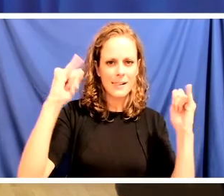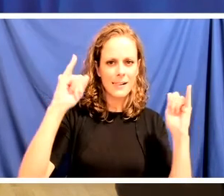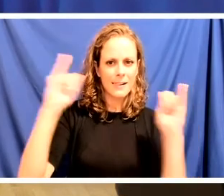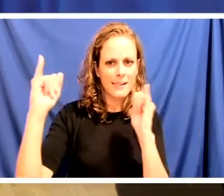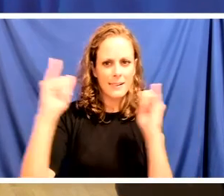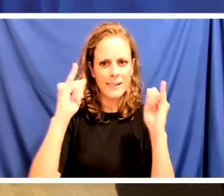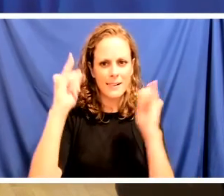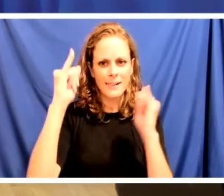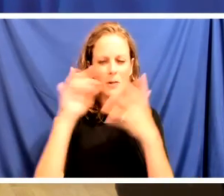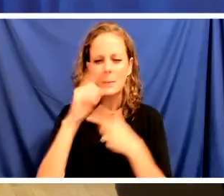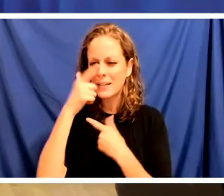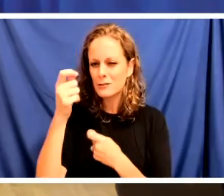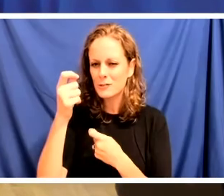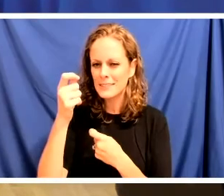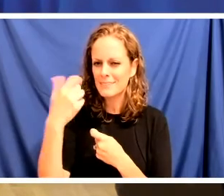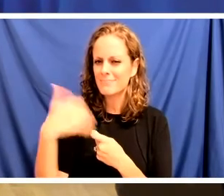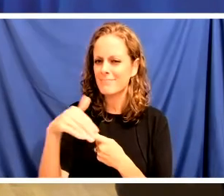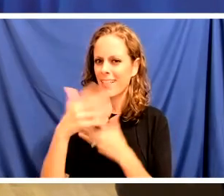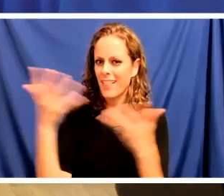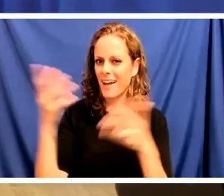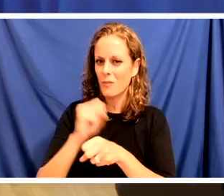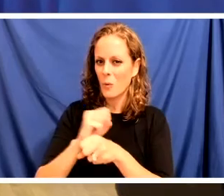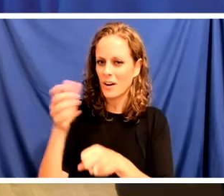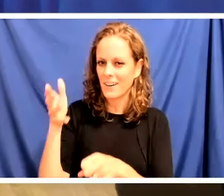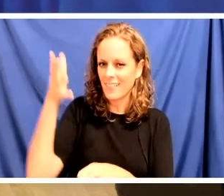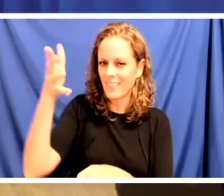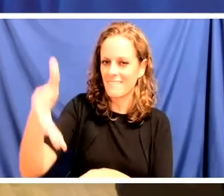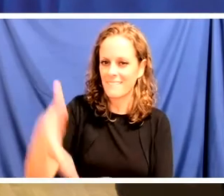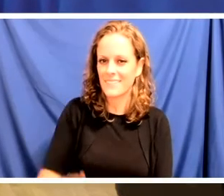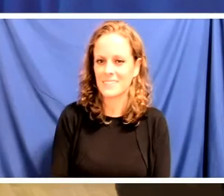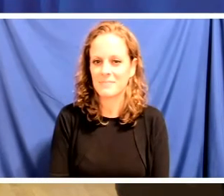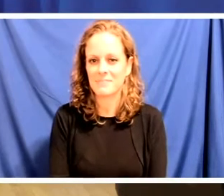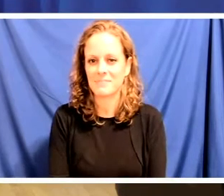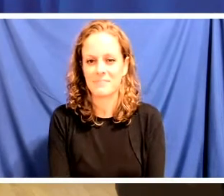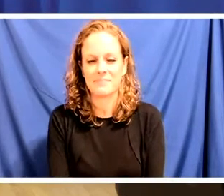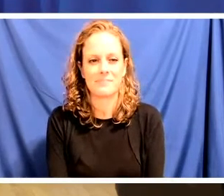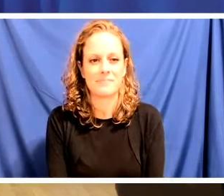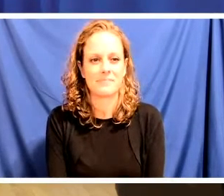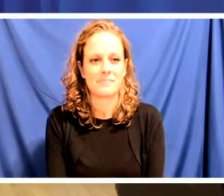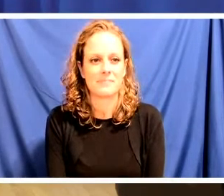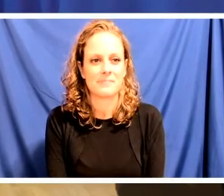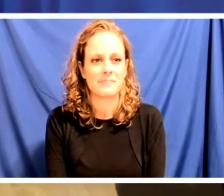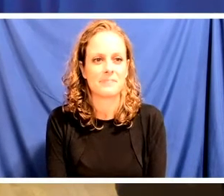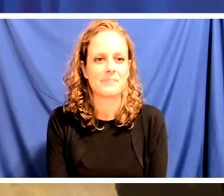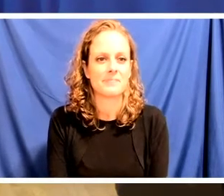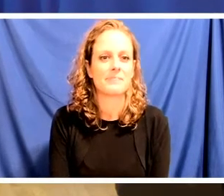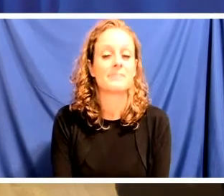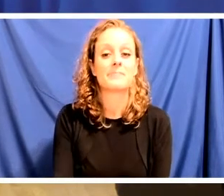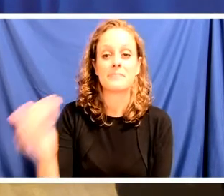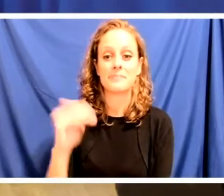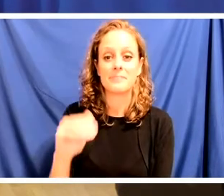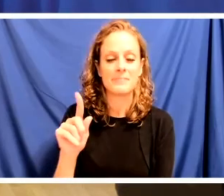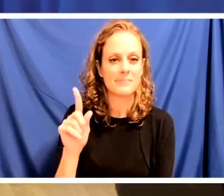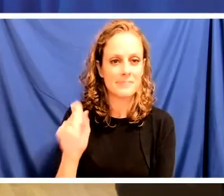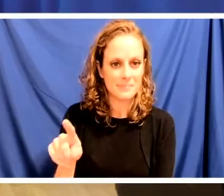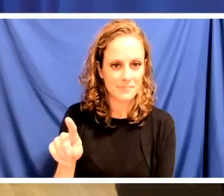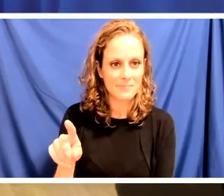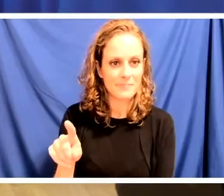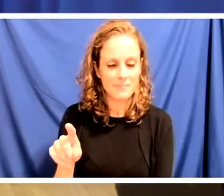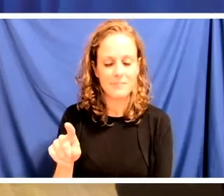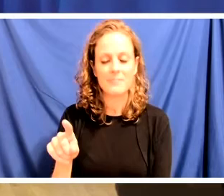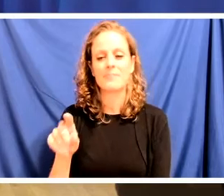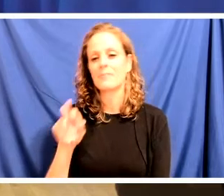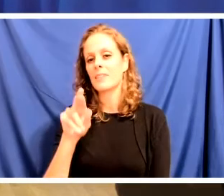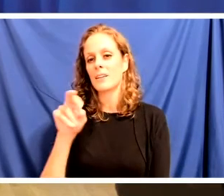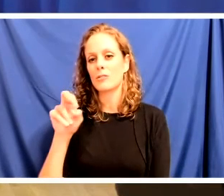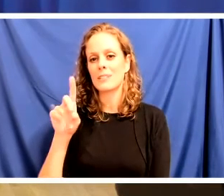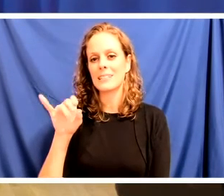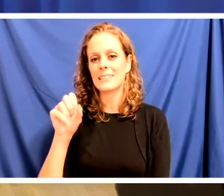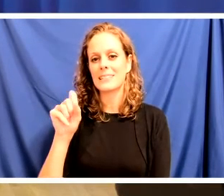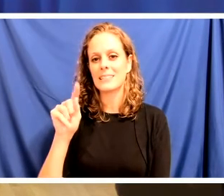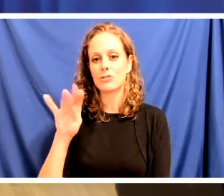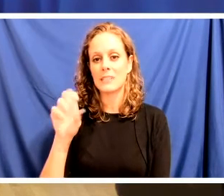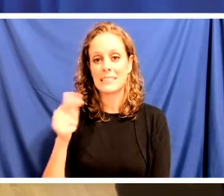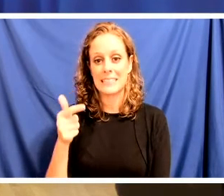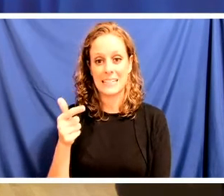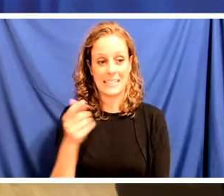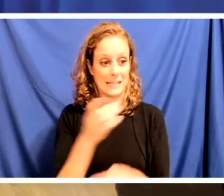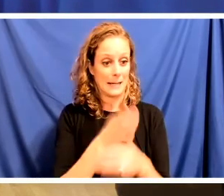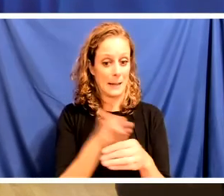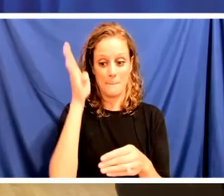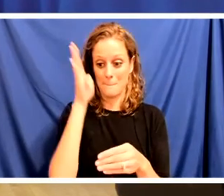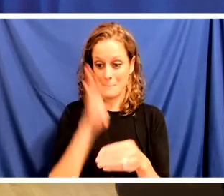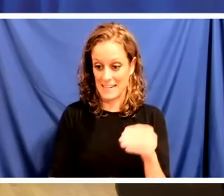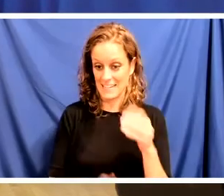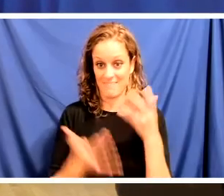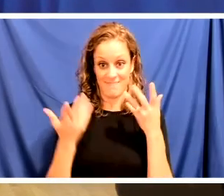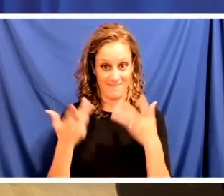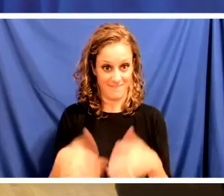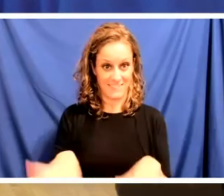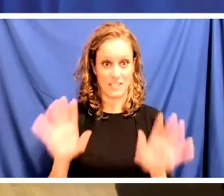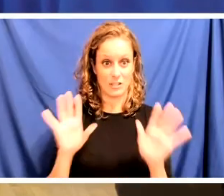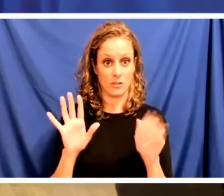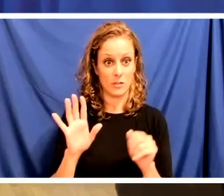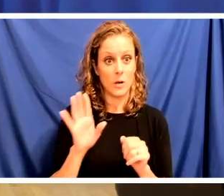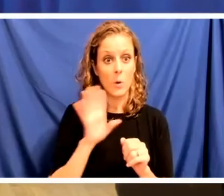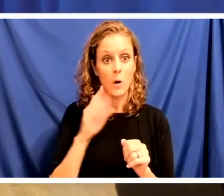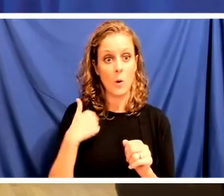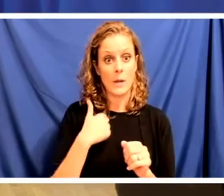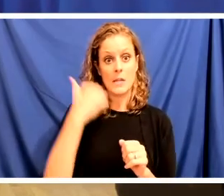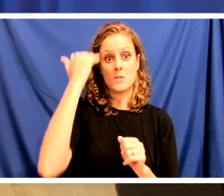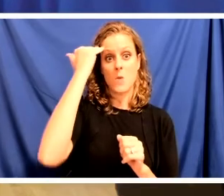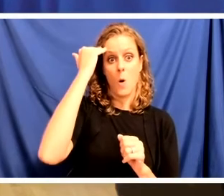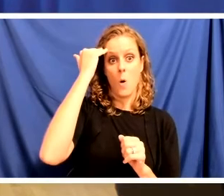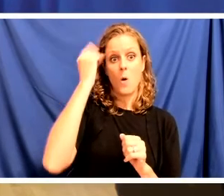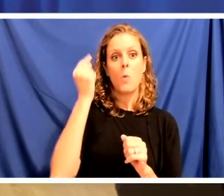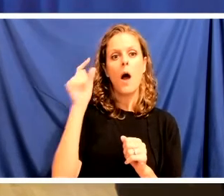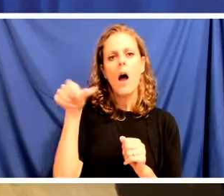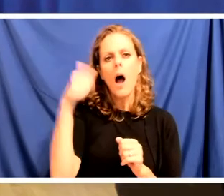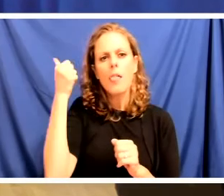So kind of along the same lines, this is a really good question once the redistricting is complete, will we be able to see which communities of interest or other reasoning came into consideration for the boundaries are you going to relay that to us.